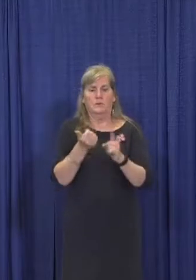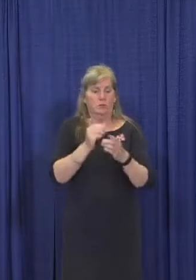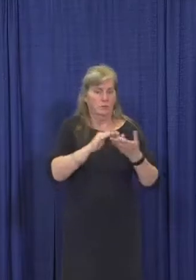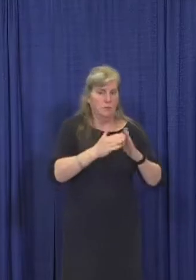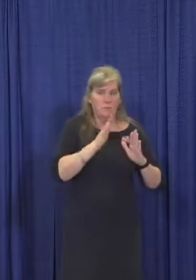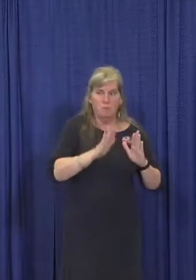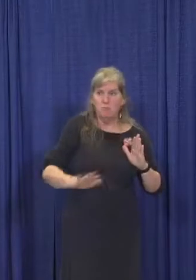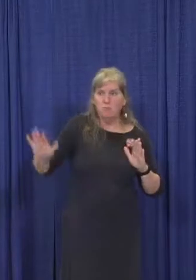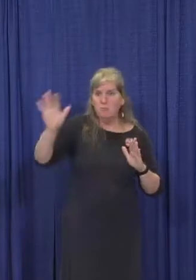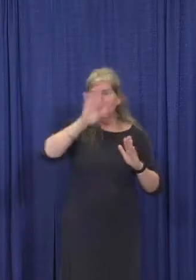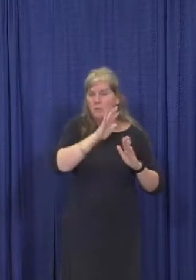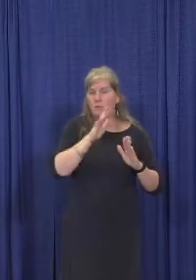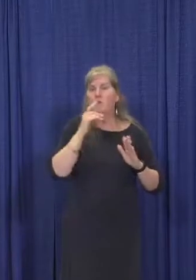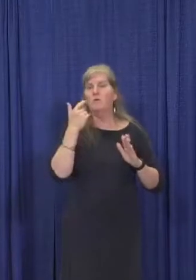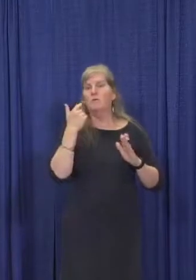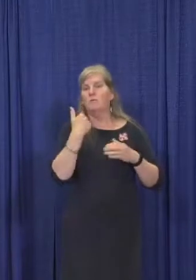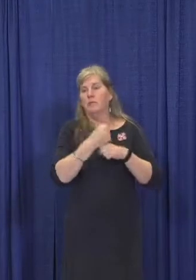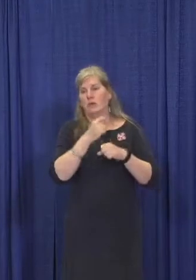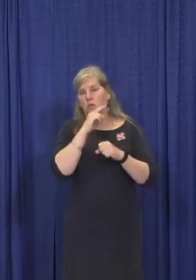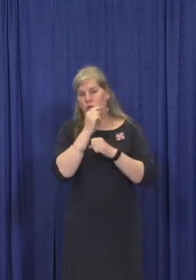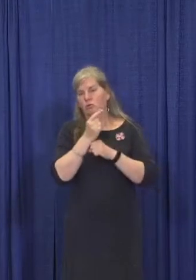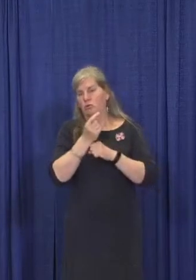To make sure folks are getting